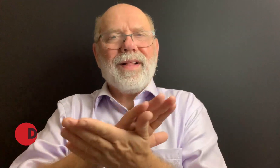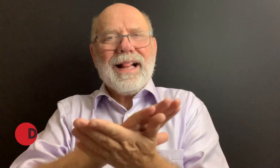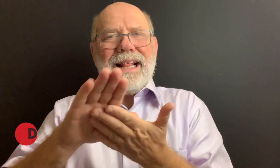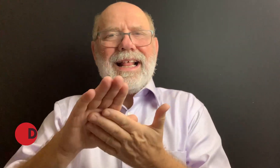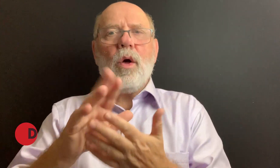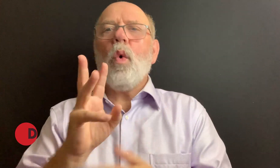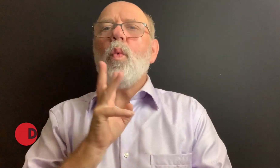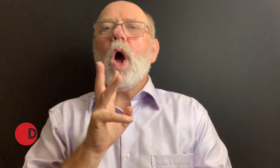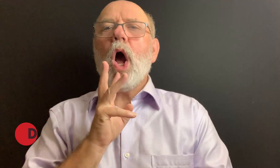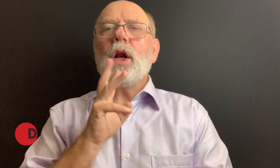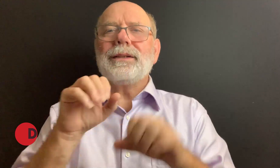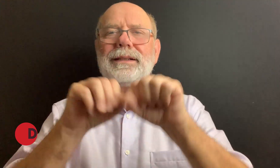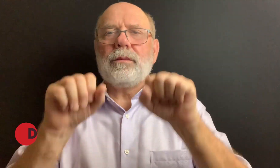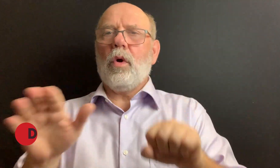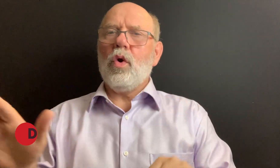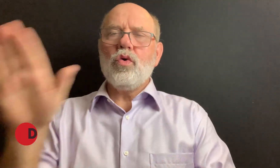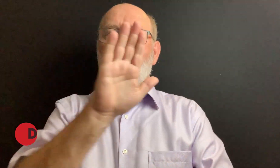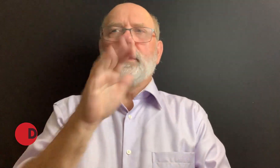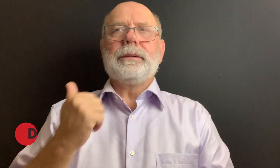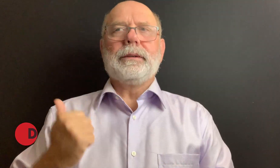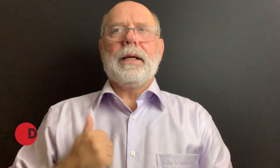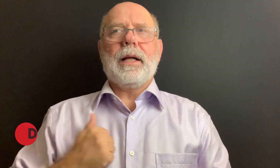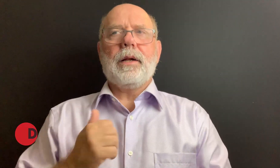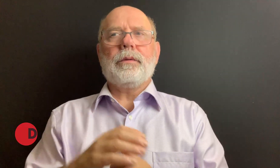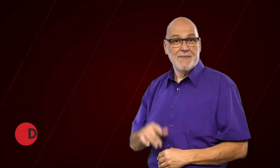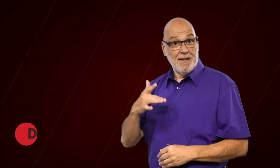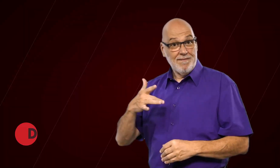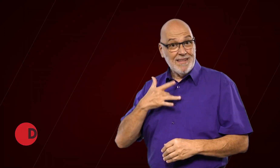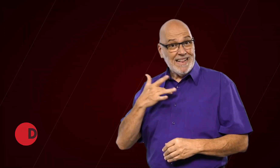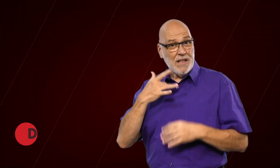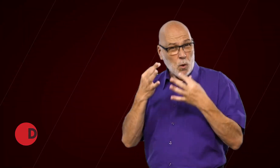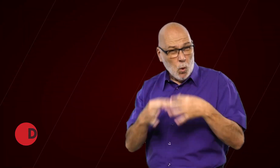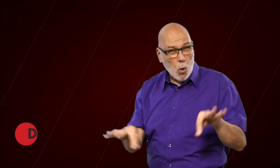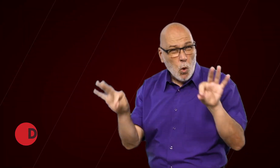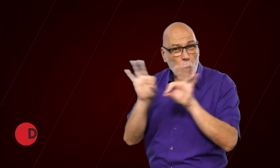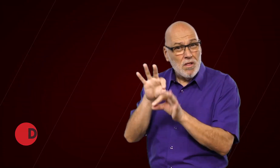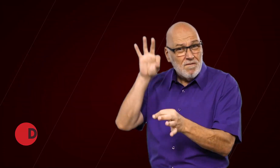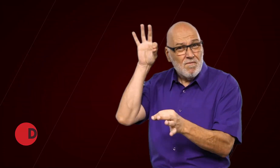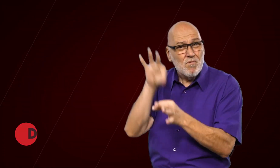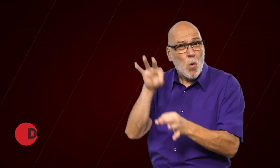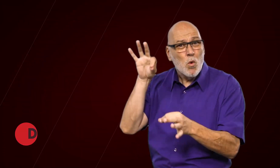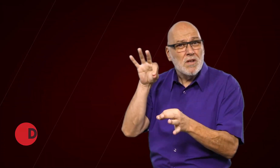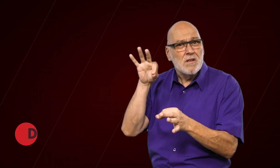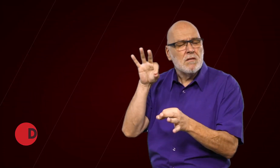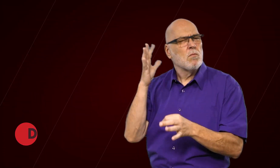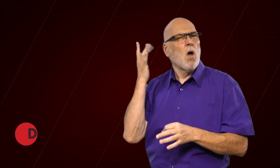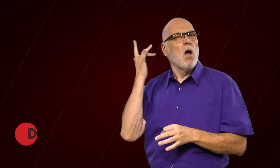water systems all over Canada. [Anselmo]: Is it worth it for us to vote? Why?